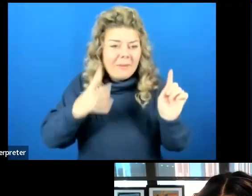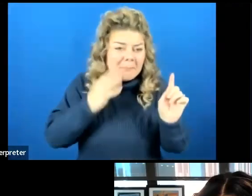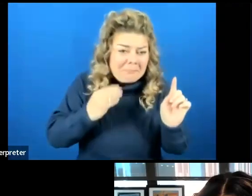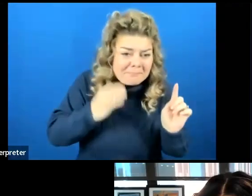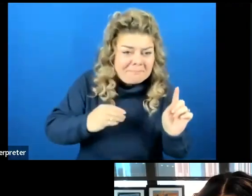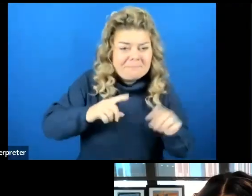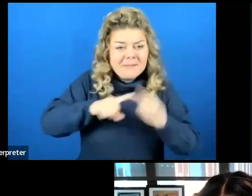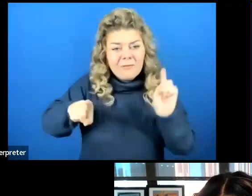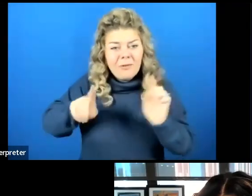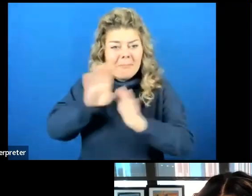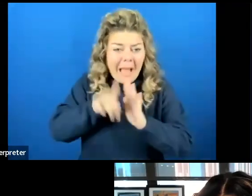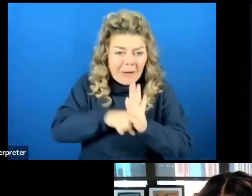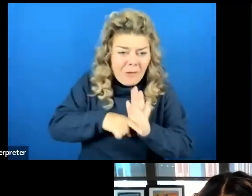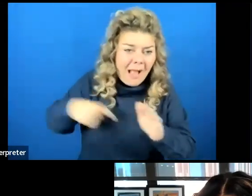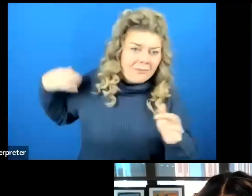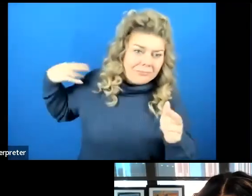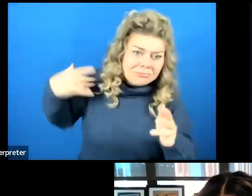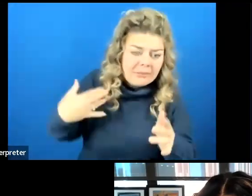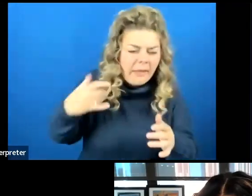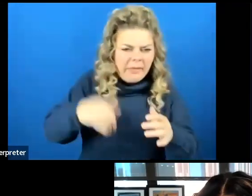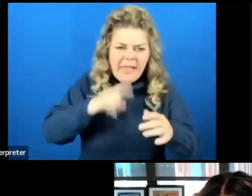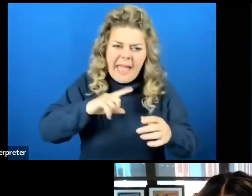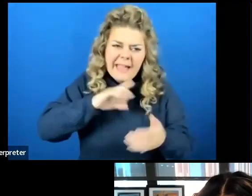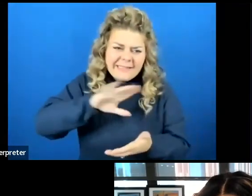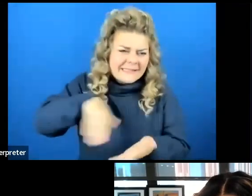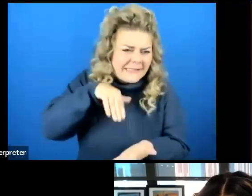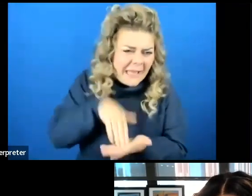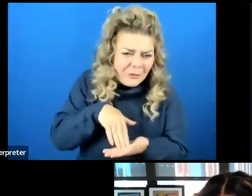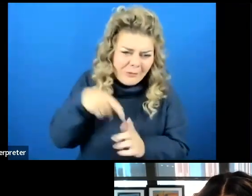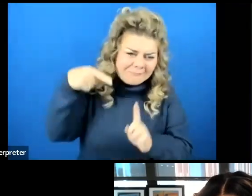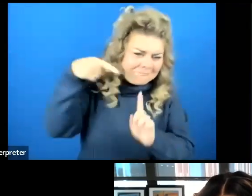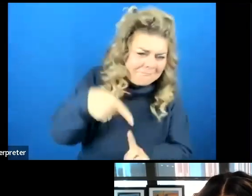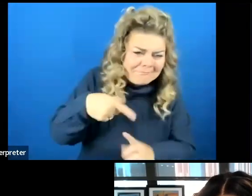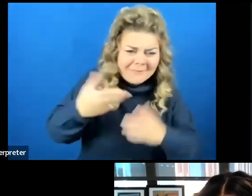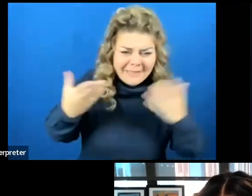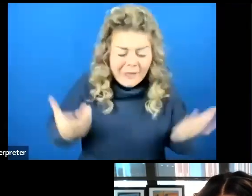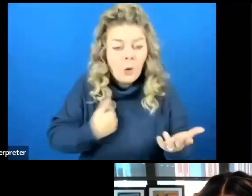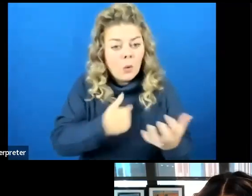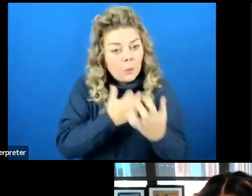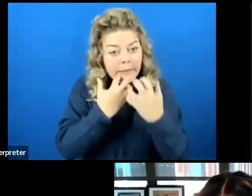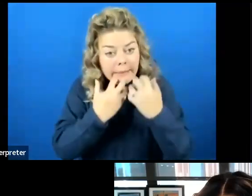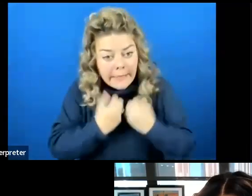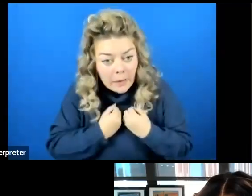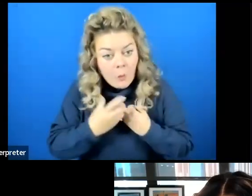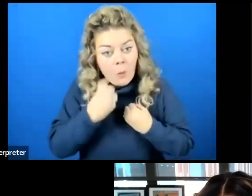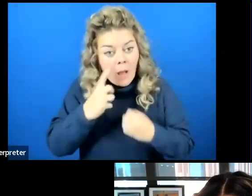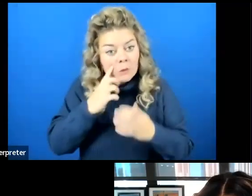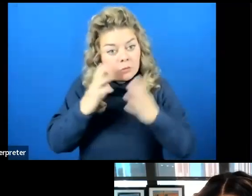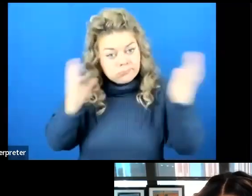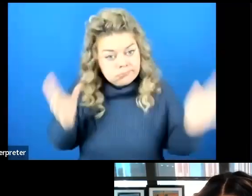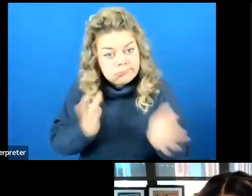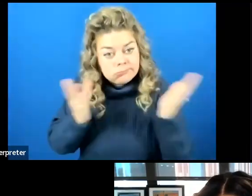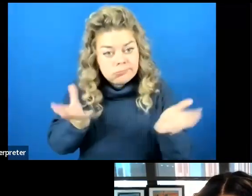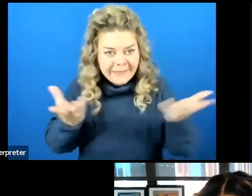and backgrounds is a central part of what we do care about and want to advance. At Michigan, we are more excellent